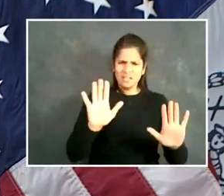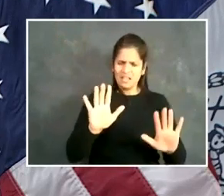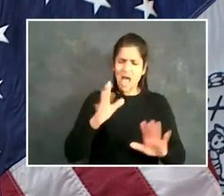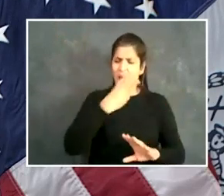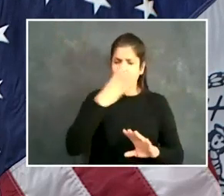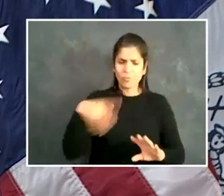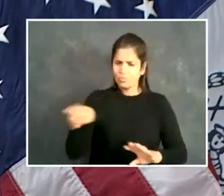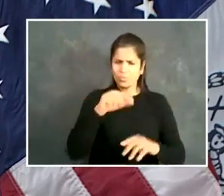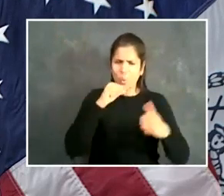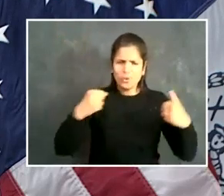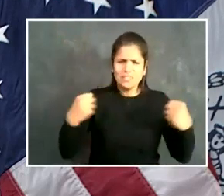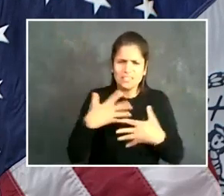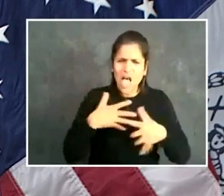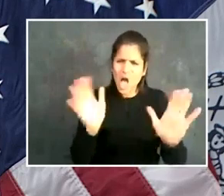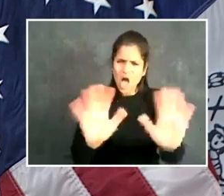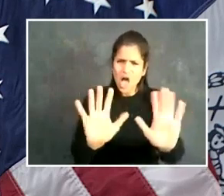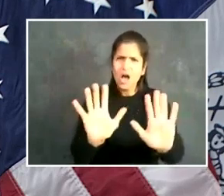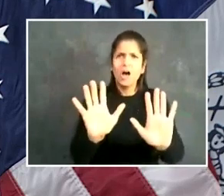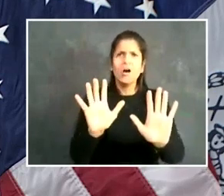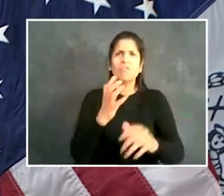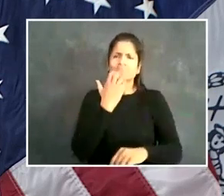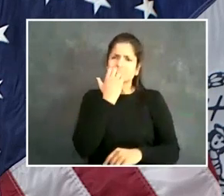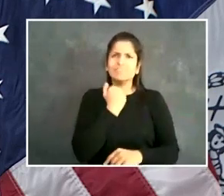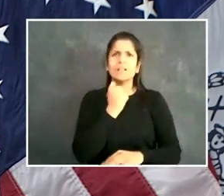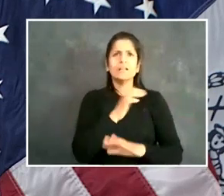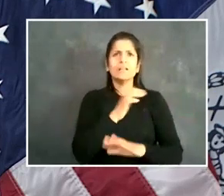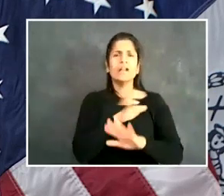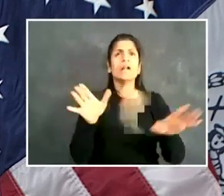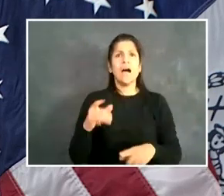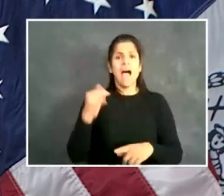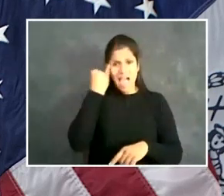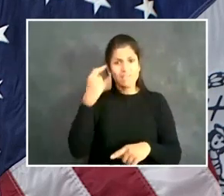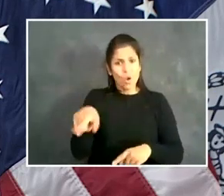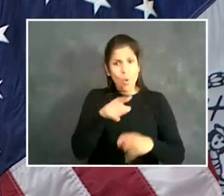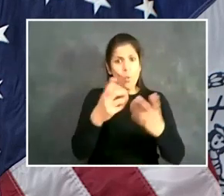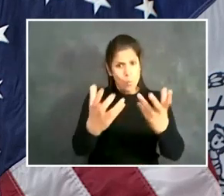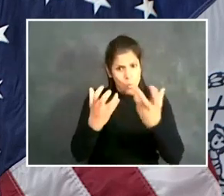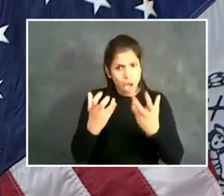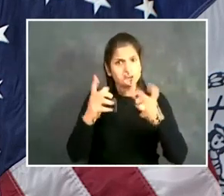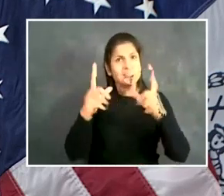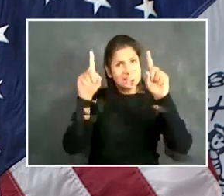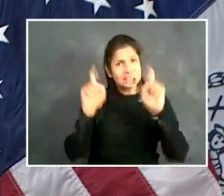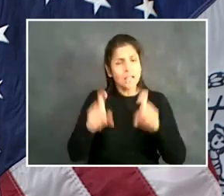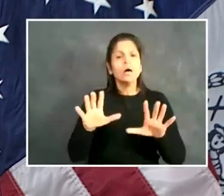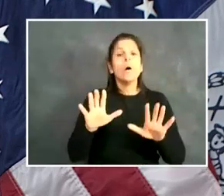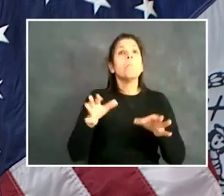SO, I WOULD LIKE TO BELIEVE THAT NOTWITHSTANDING THE FEARS, THE FIRST IMPULSE IS THAT IF